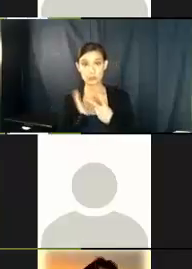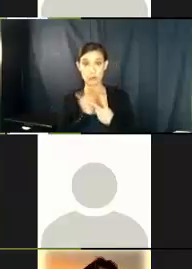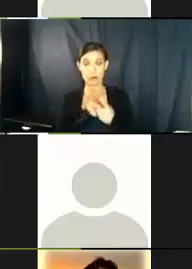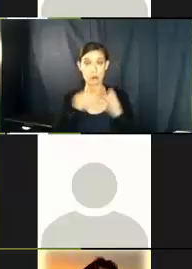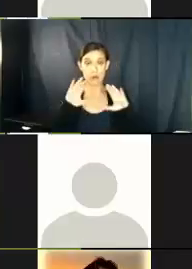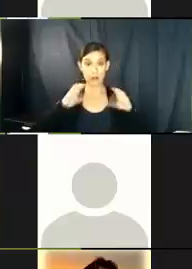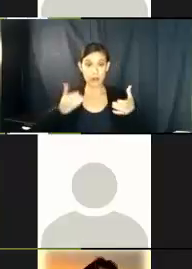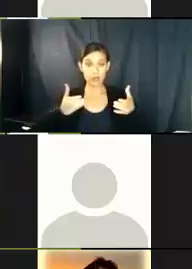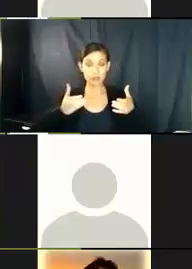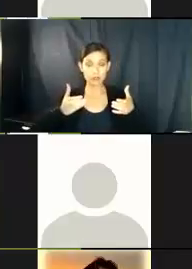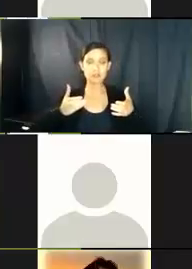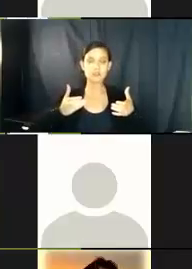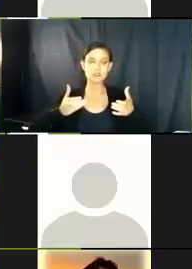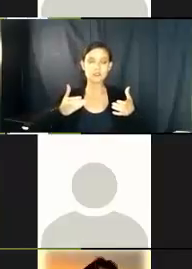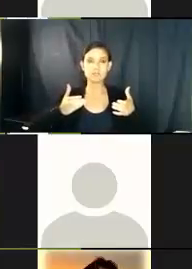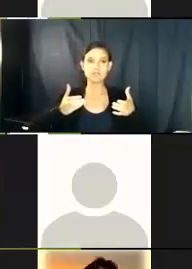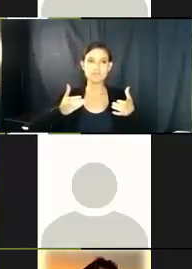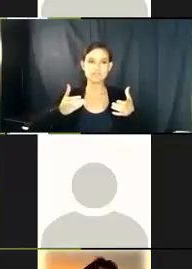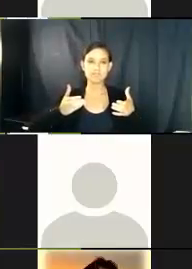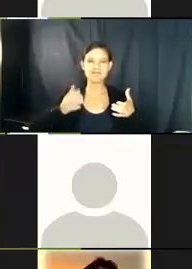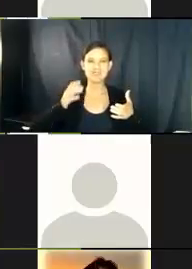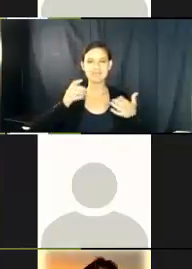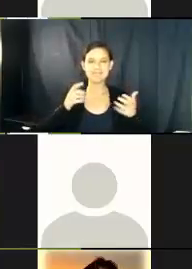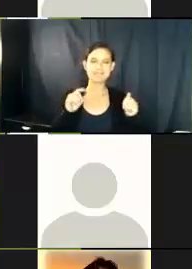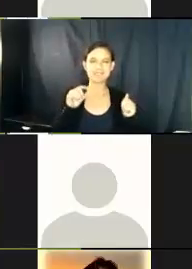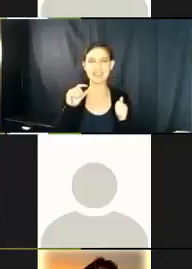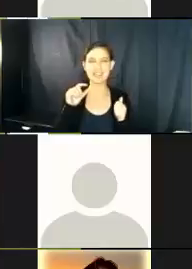a little bit trickier in these.